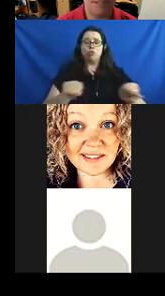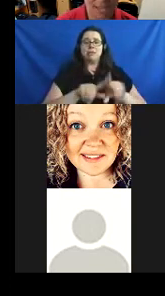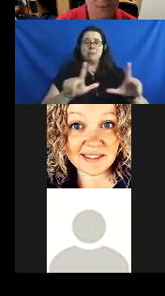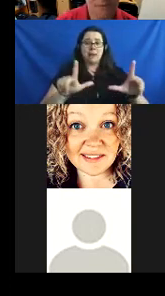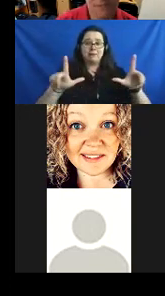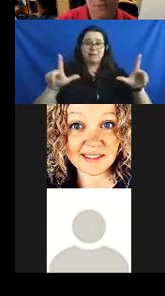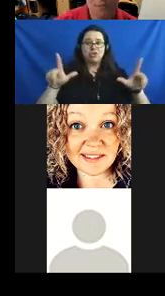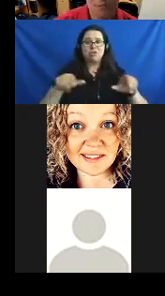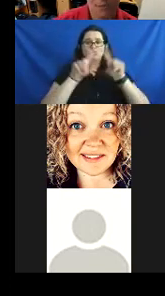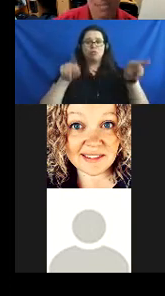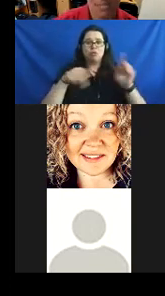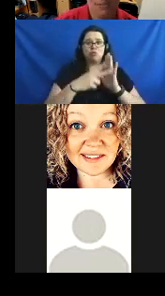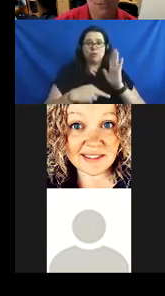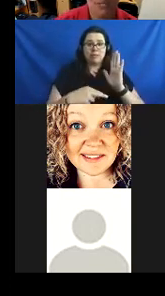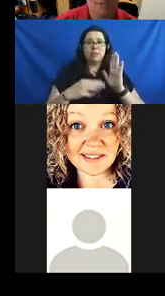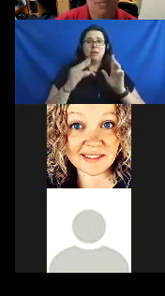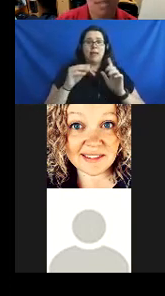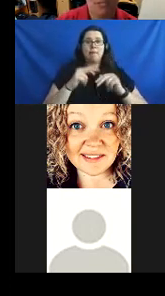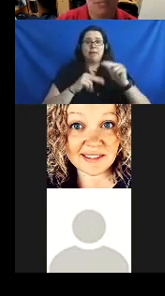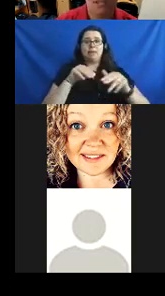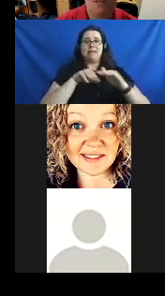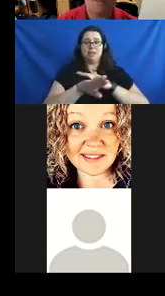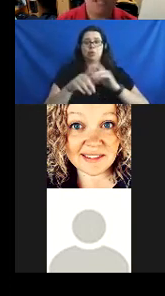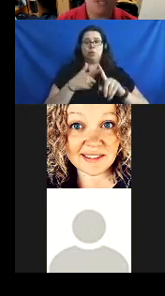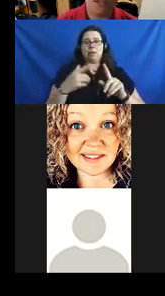BECAUSE THEY ARE BUILT INTO THE APPLICATION, BUT THEY HAVE